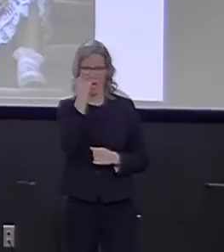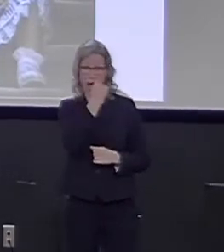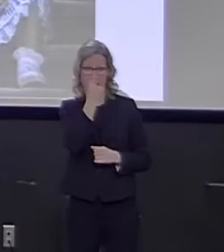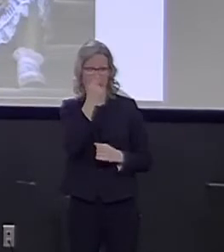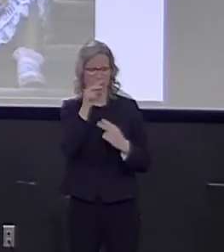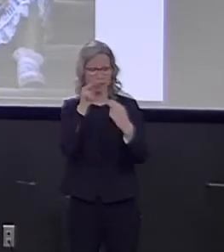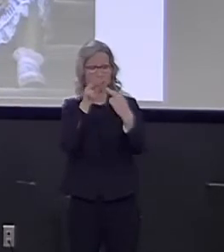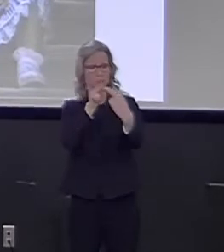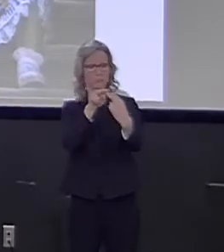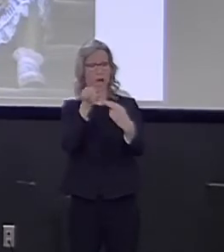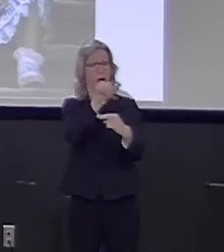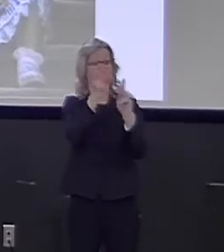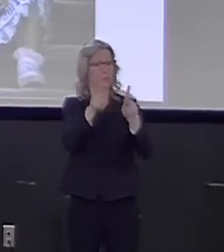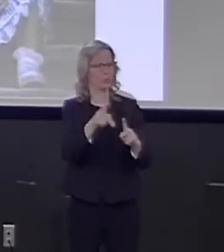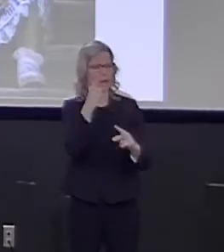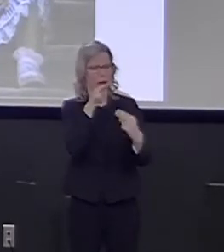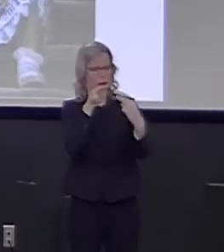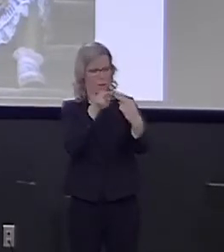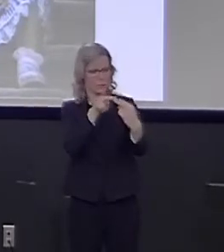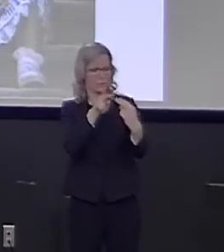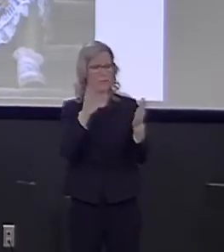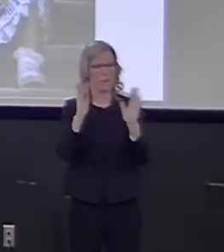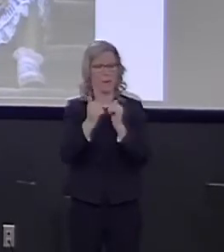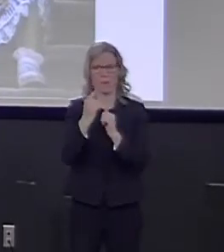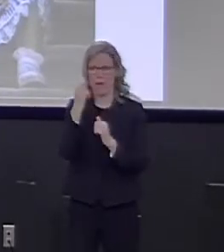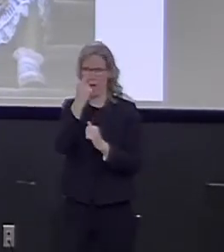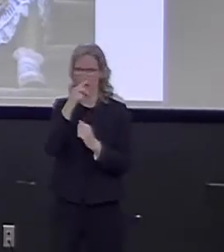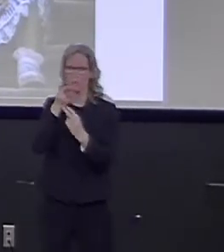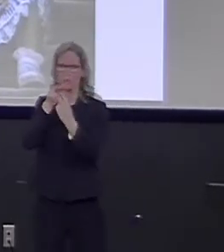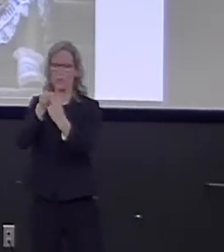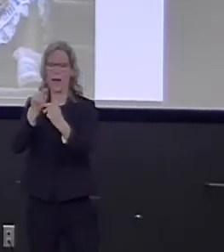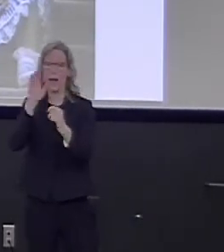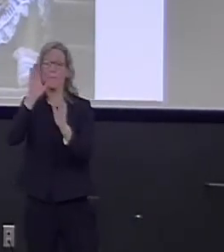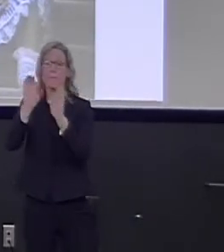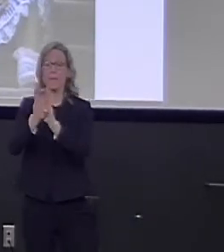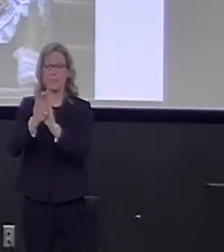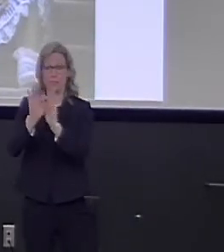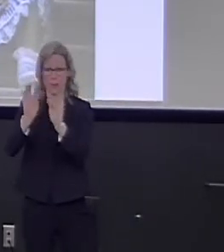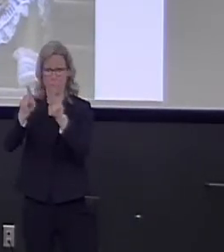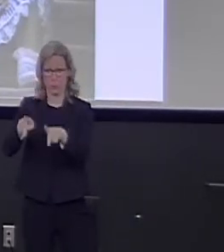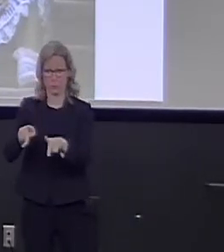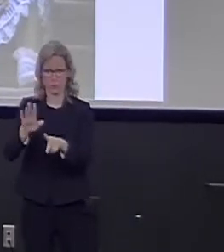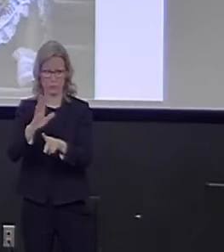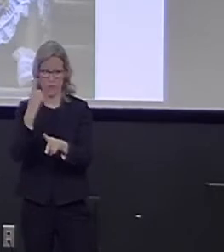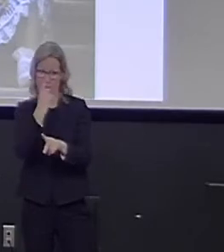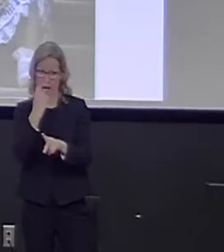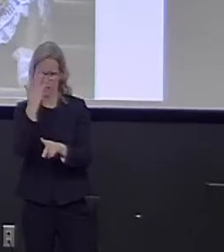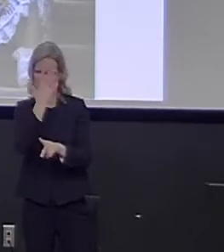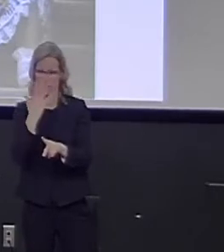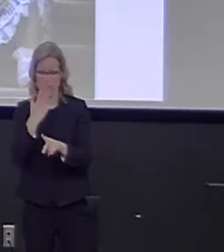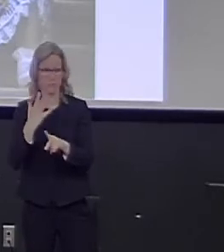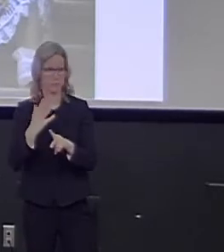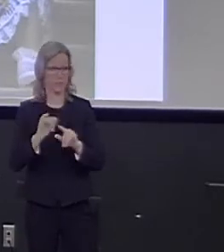because it is the simplest way that I could think of to test this really important hypothesis,